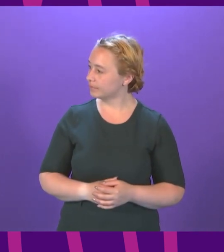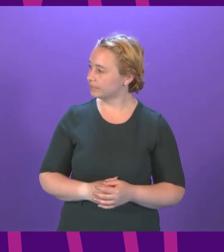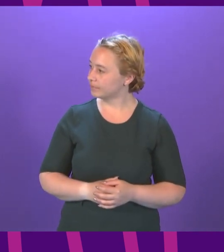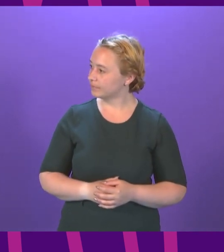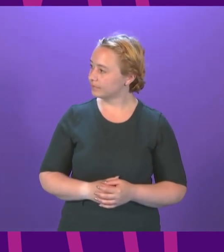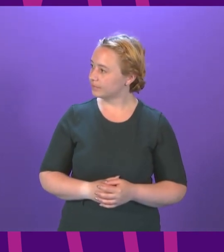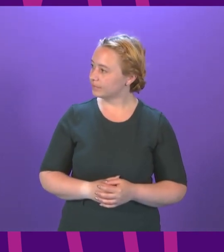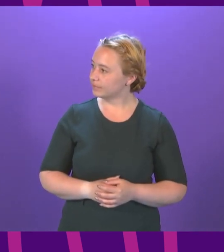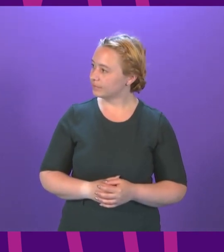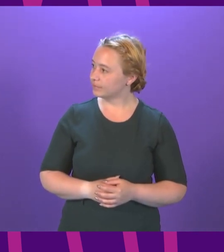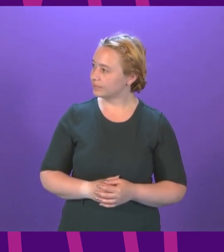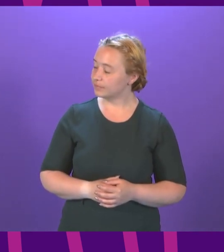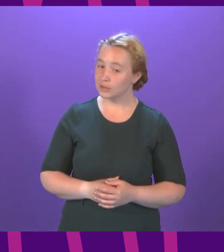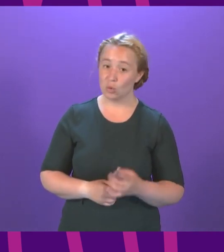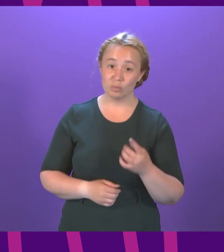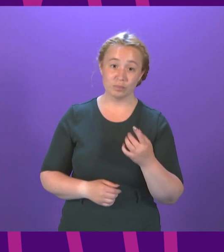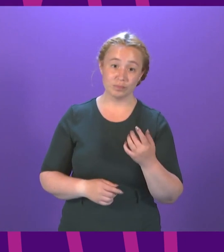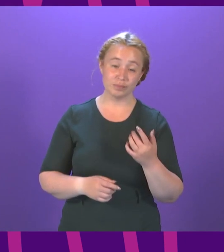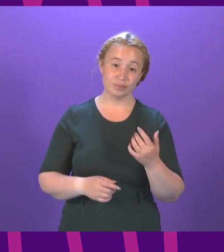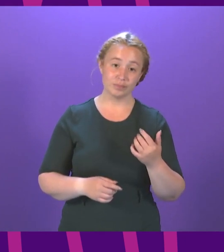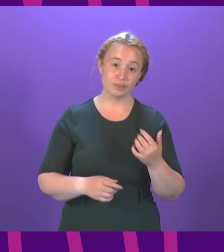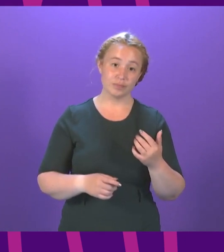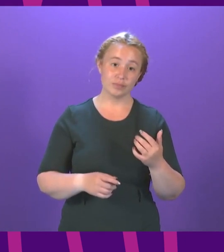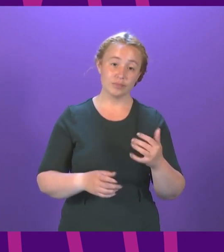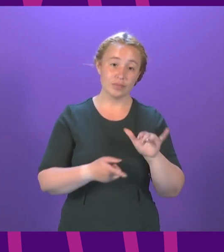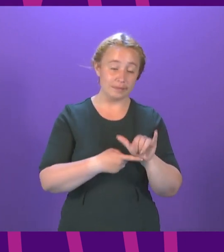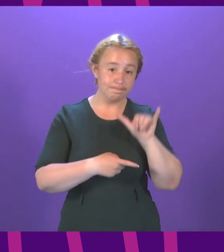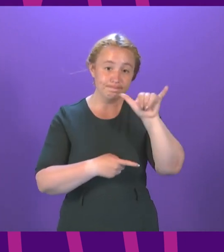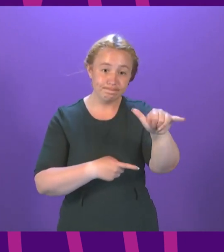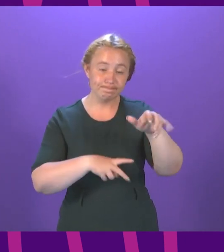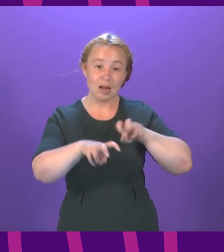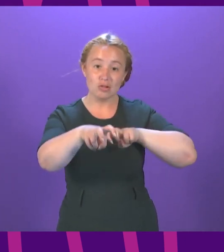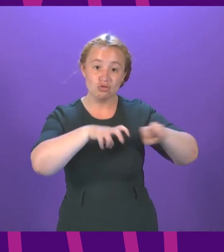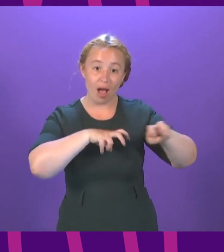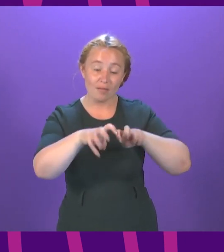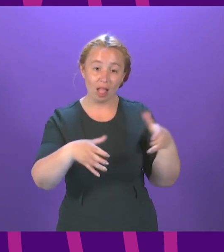One of the concerns that has been put to me by the aviation and travel sector is that progress